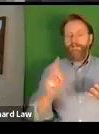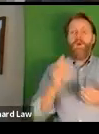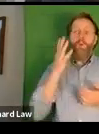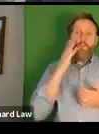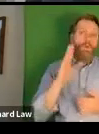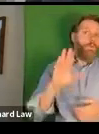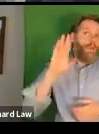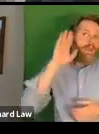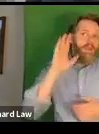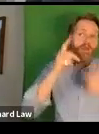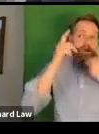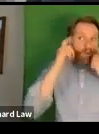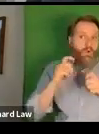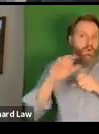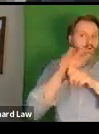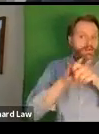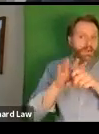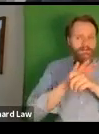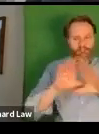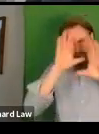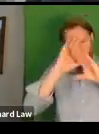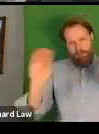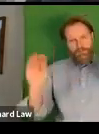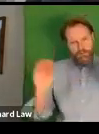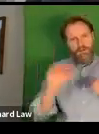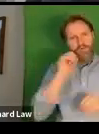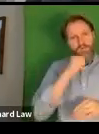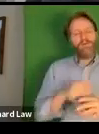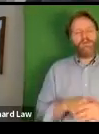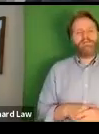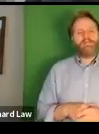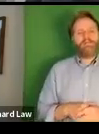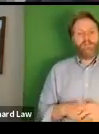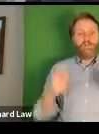actually is heard we will let members know so that legal action is proceeding